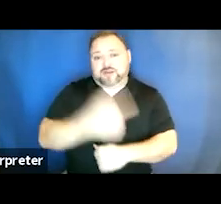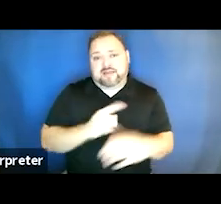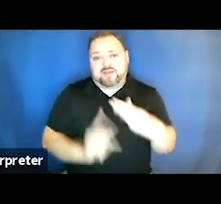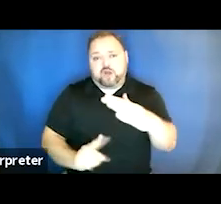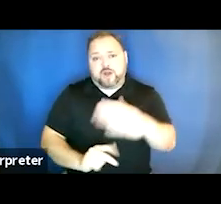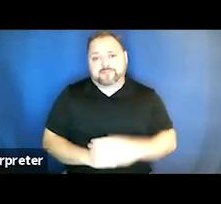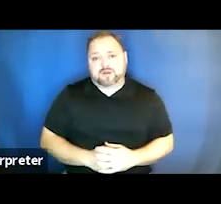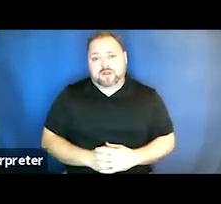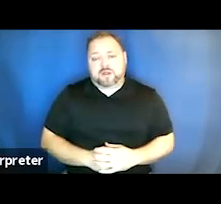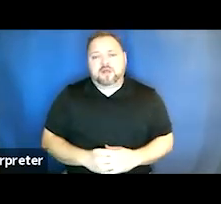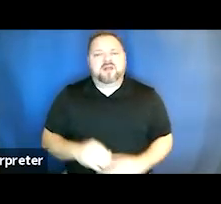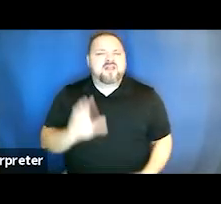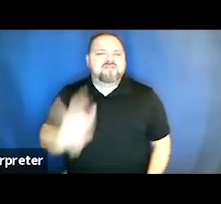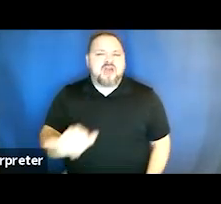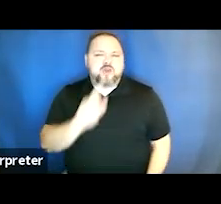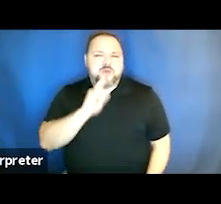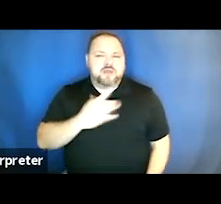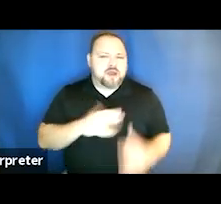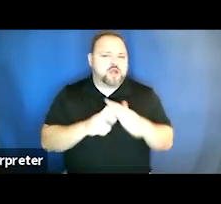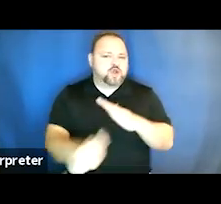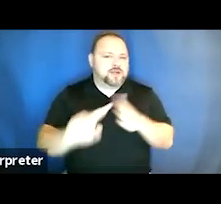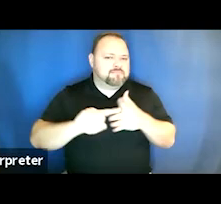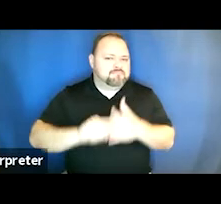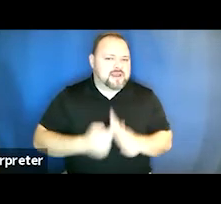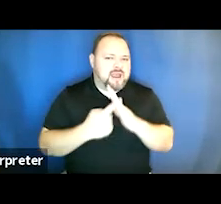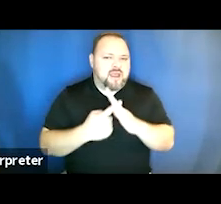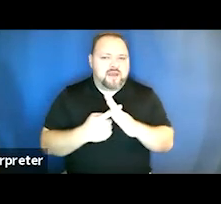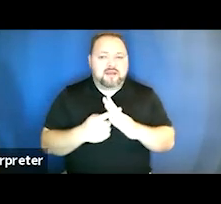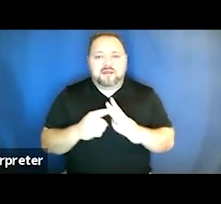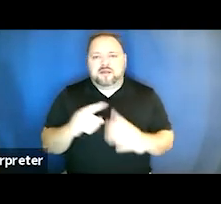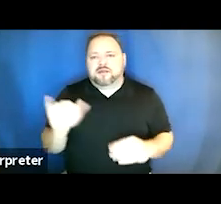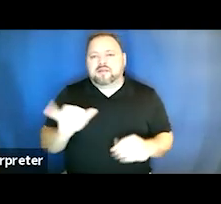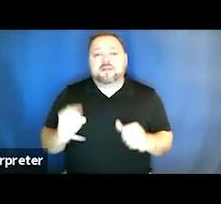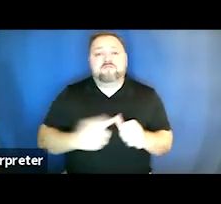That's really when my journey began. The very first day of school,